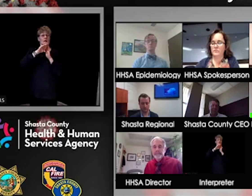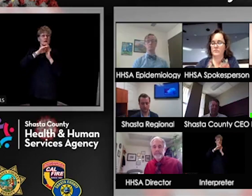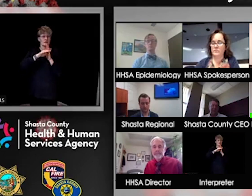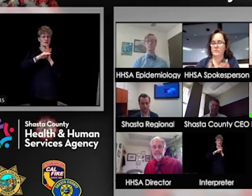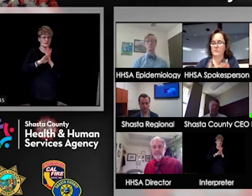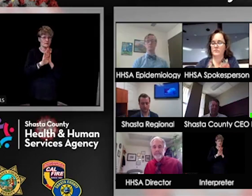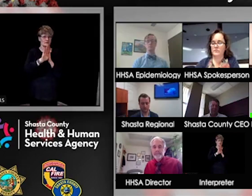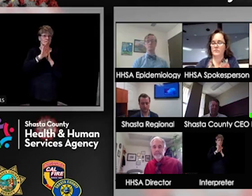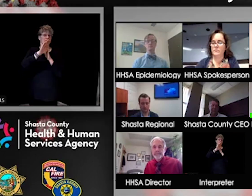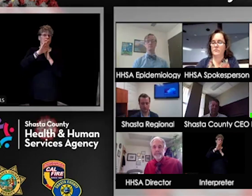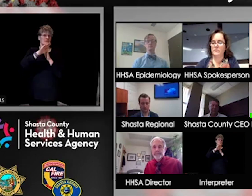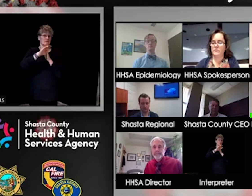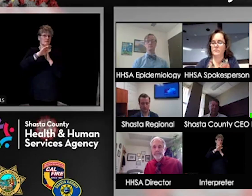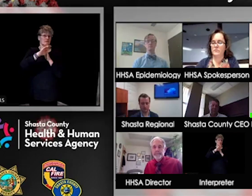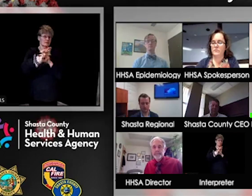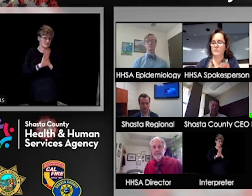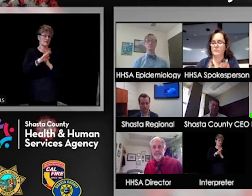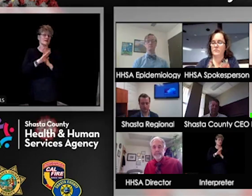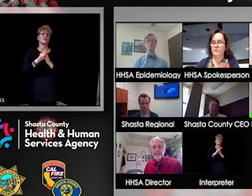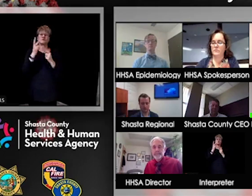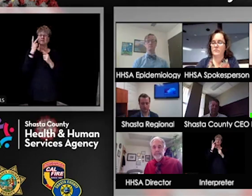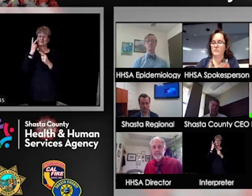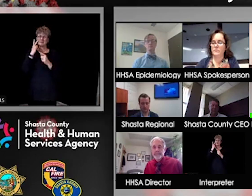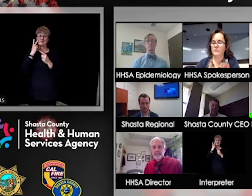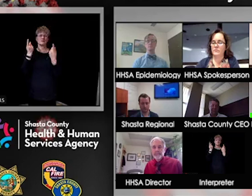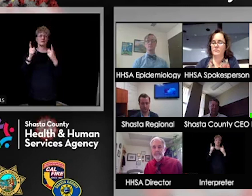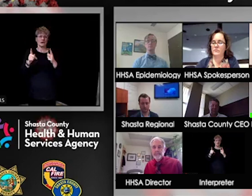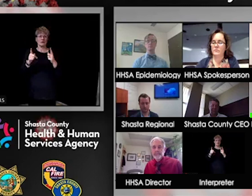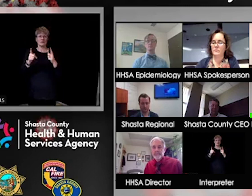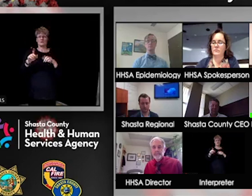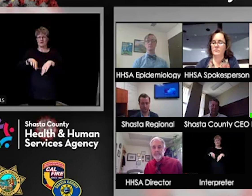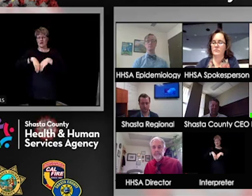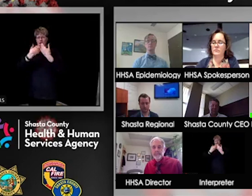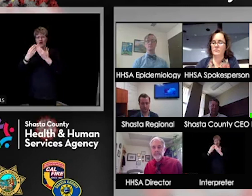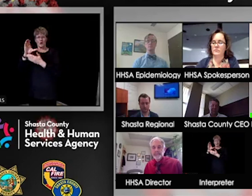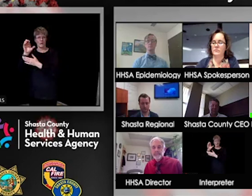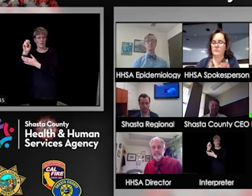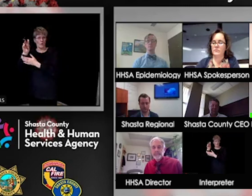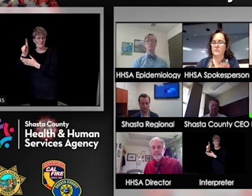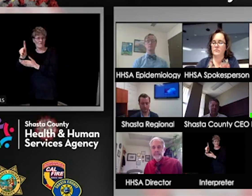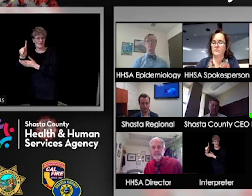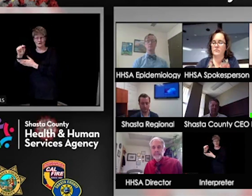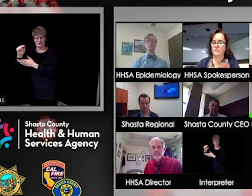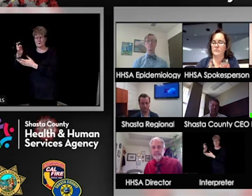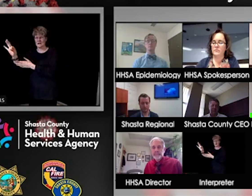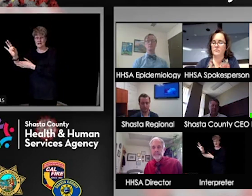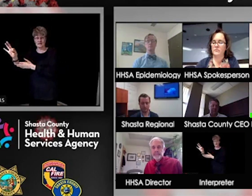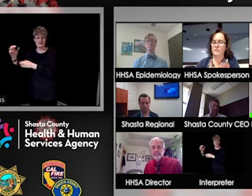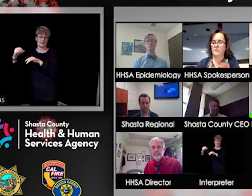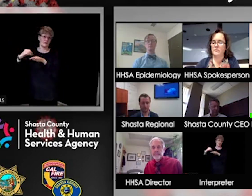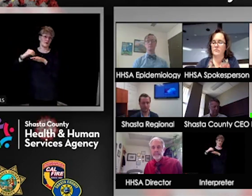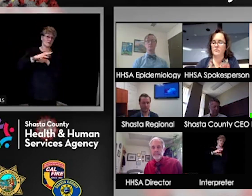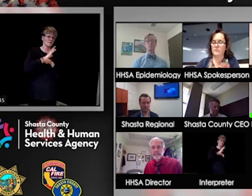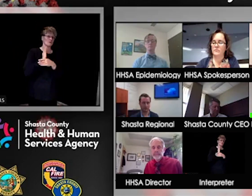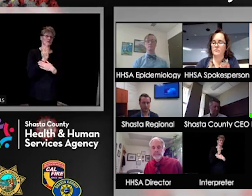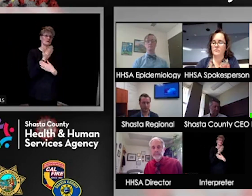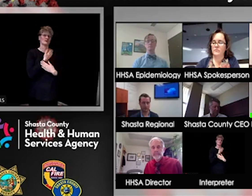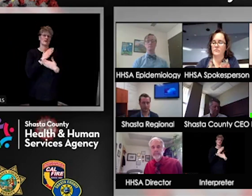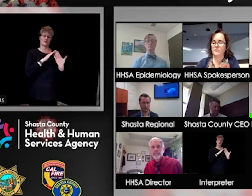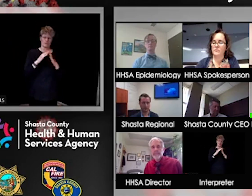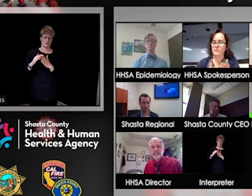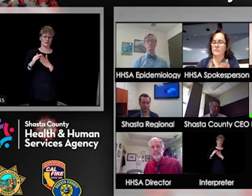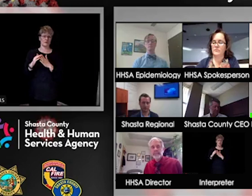in our community. We can't really plan to go back to pre-COVID life as we know it until